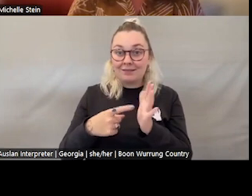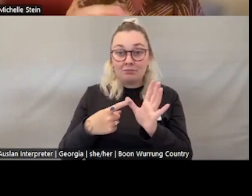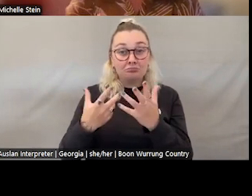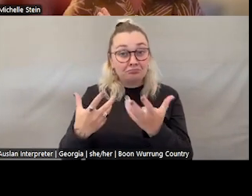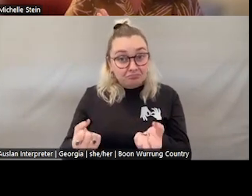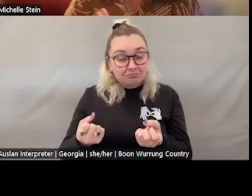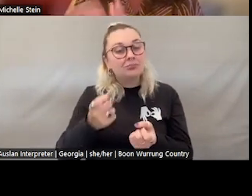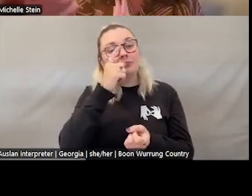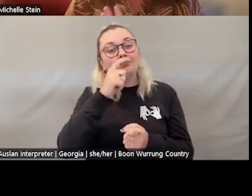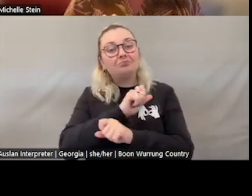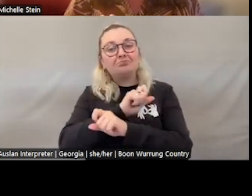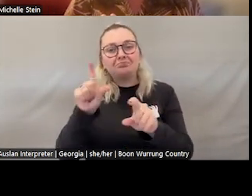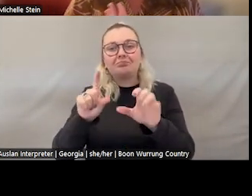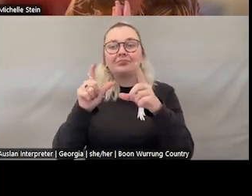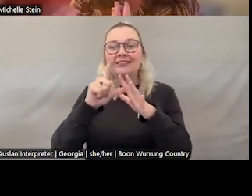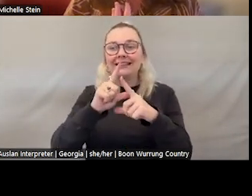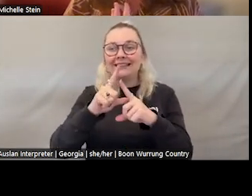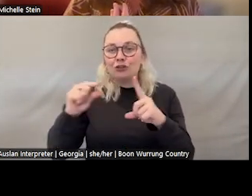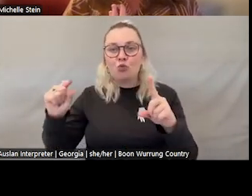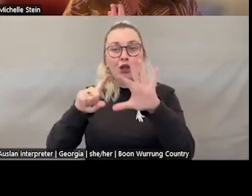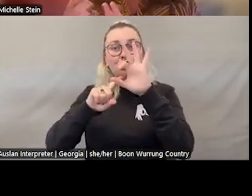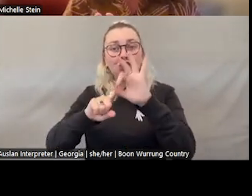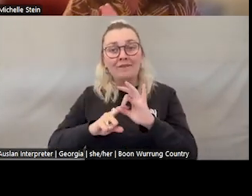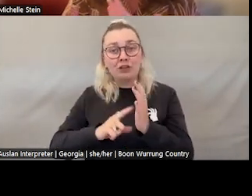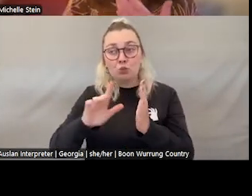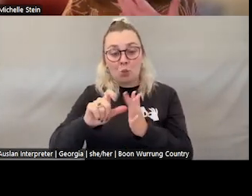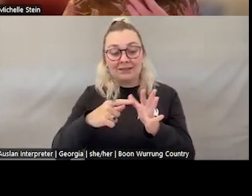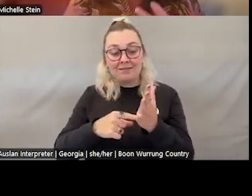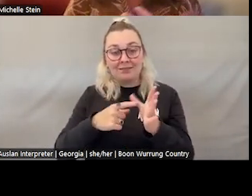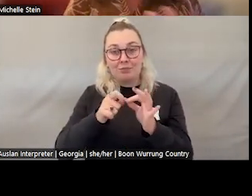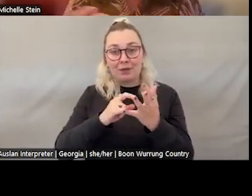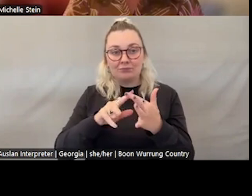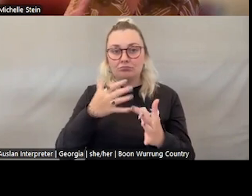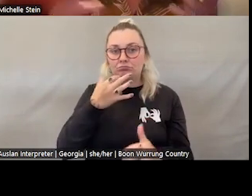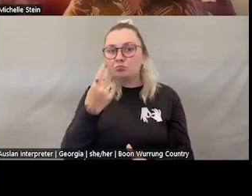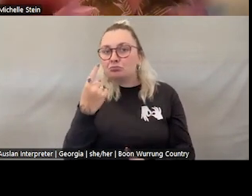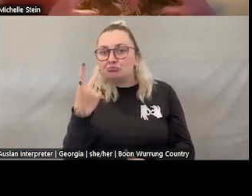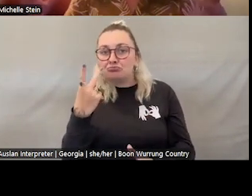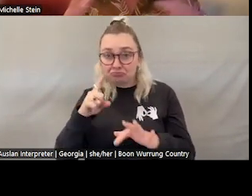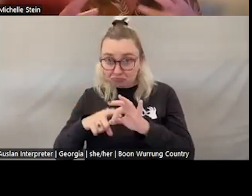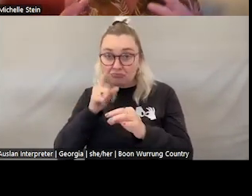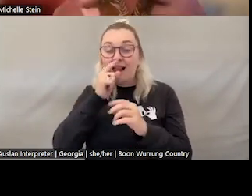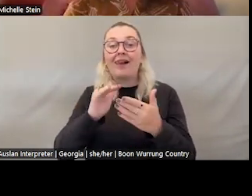you send around a digital survey to your database to ask them one or two questions that help inform